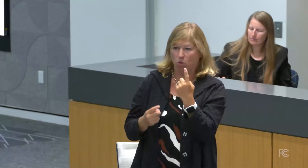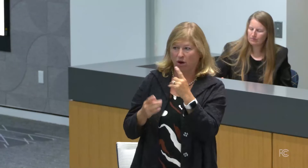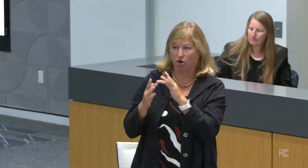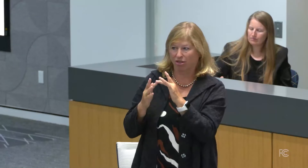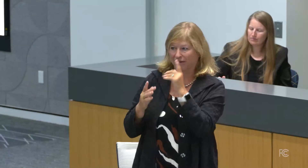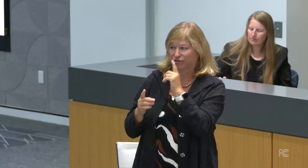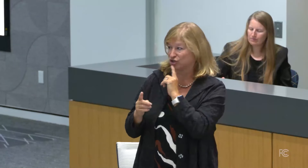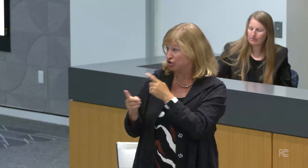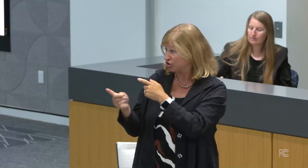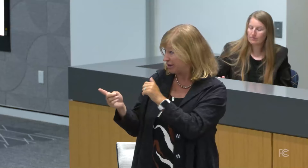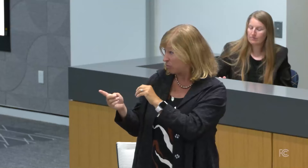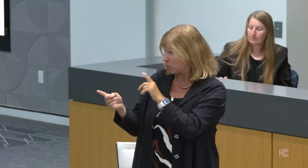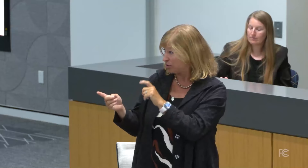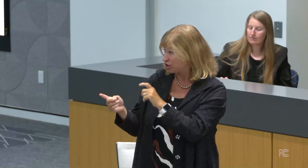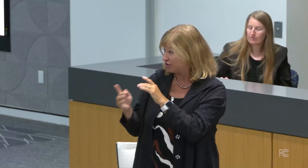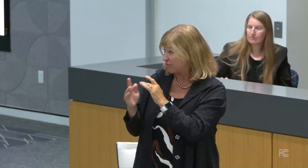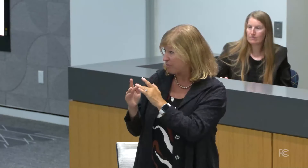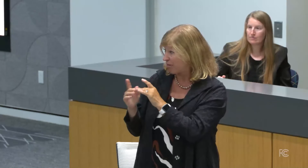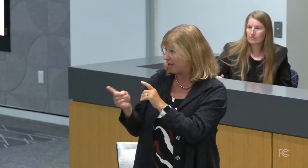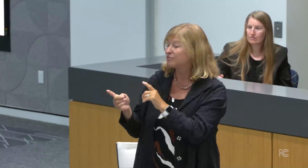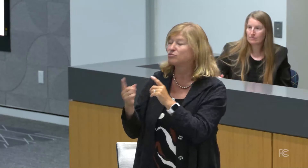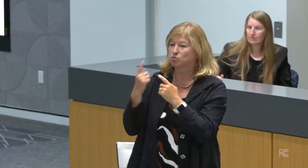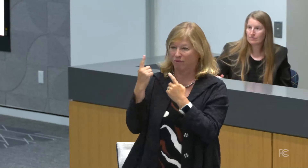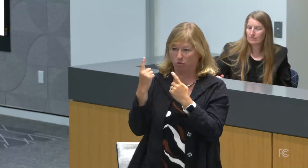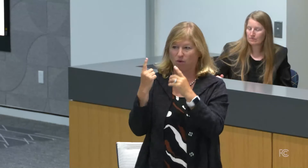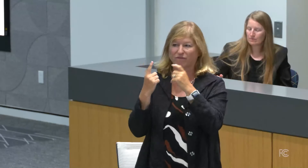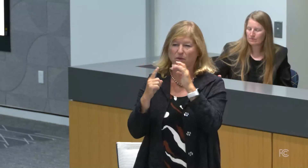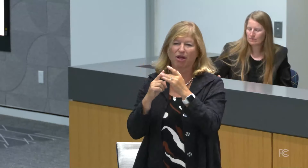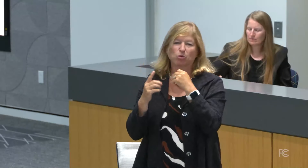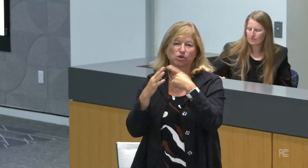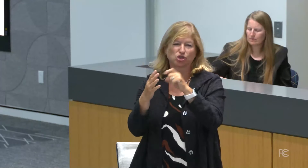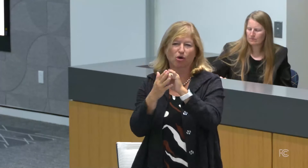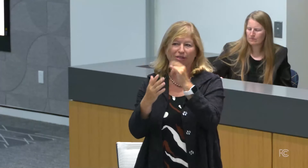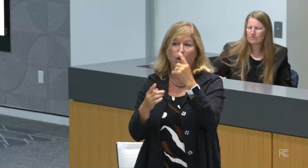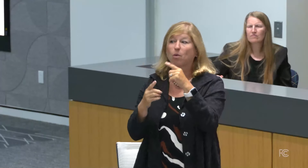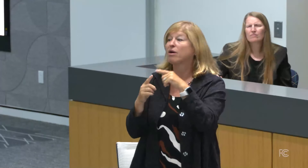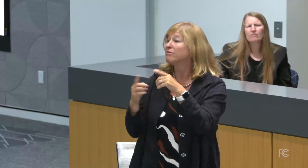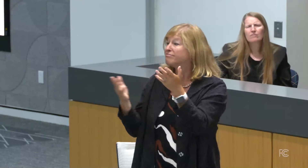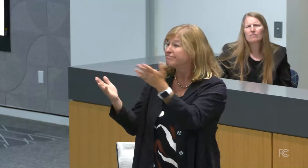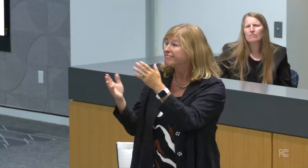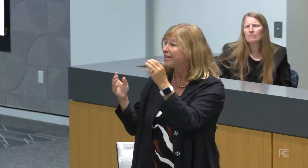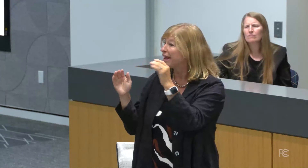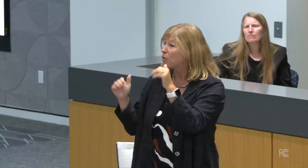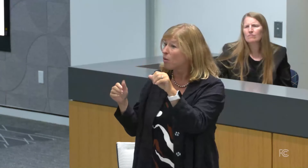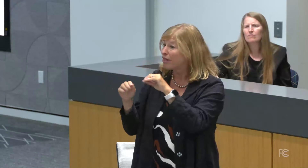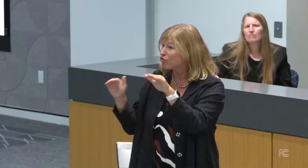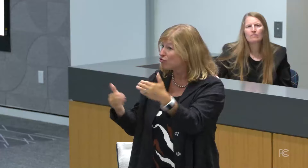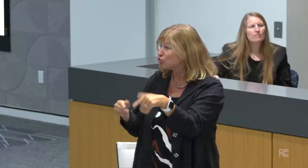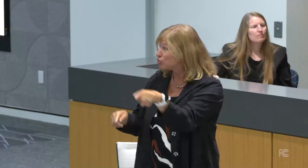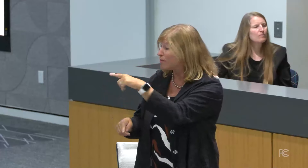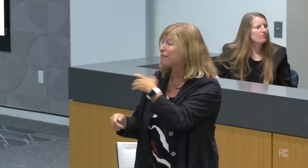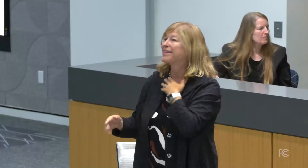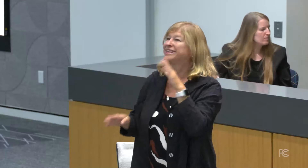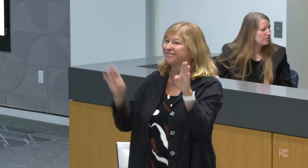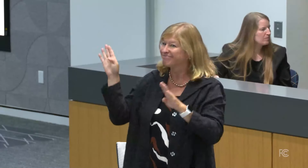COMMUNICATION FOR THE DEAF COMMUNITY. THAT'S SOMETHING TO THINK ABOUT. A BRIDGE THAT WE WOULD LIKE TO BUILD IN THE 21ST